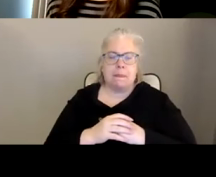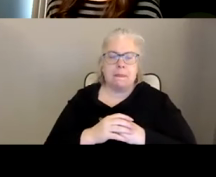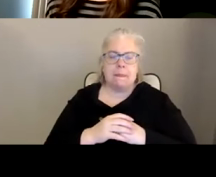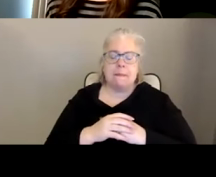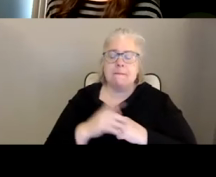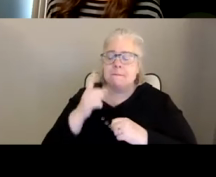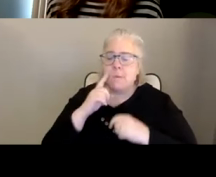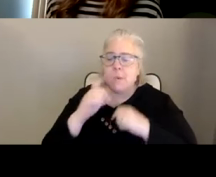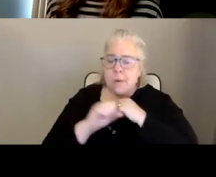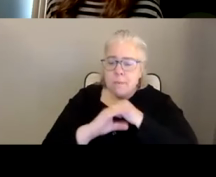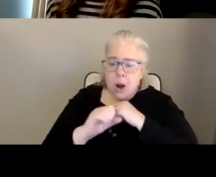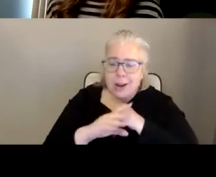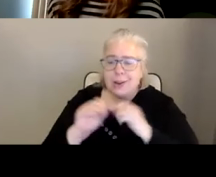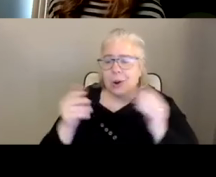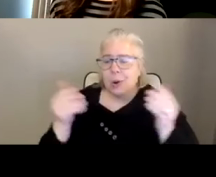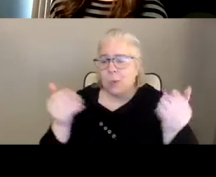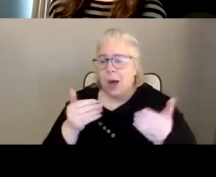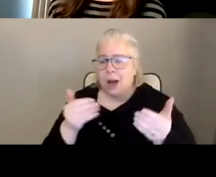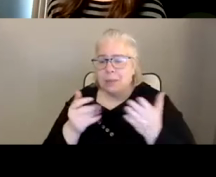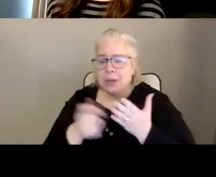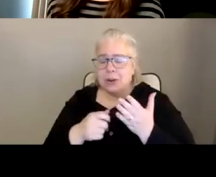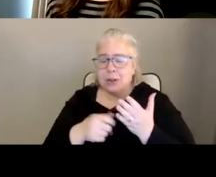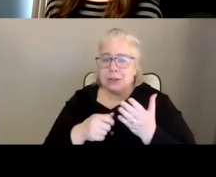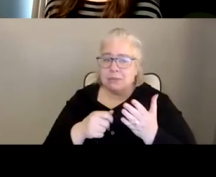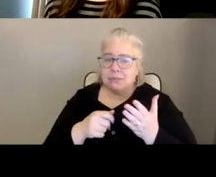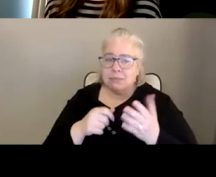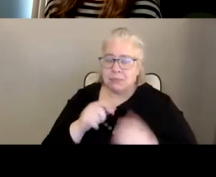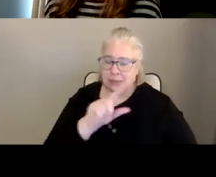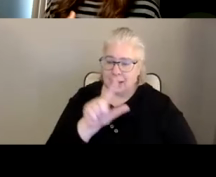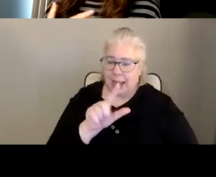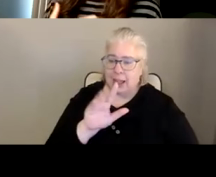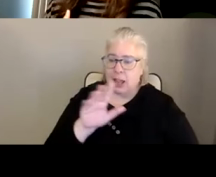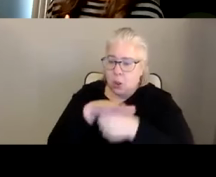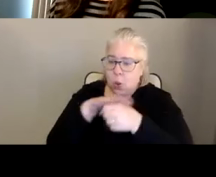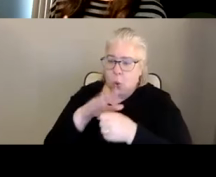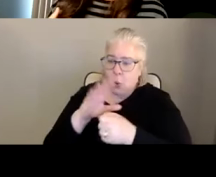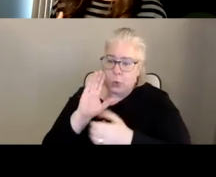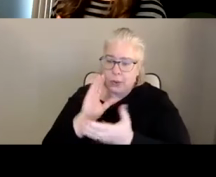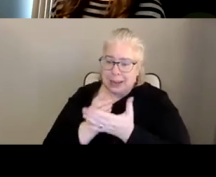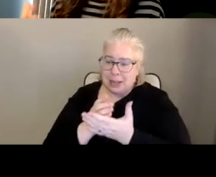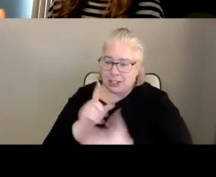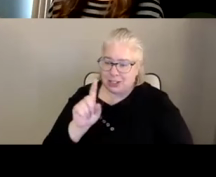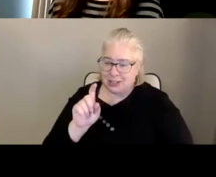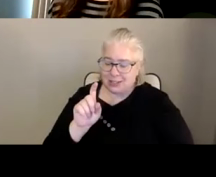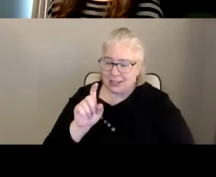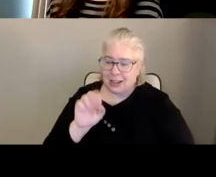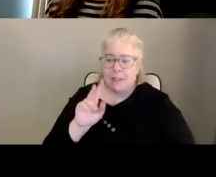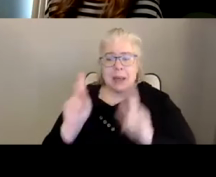or welcome materials are your images localized to the community? If the people featured in the photos